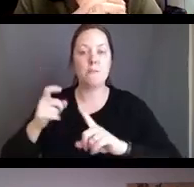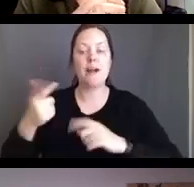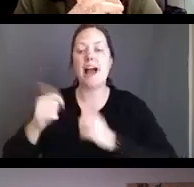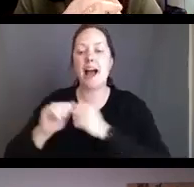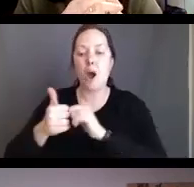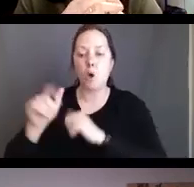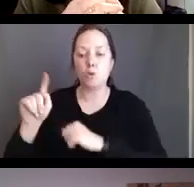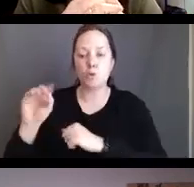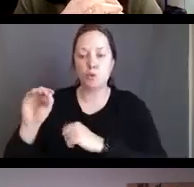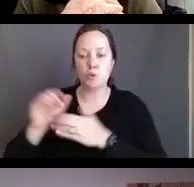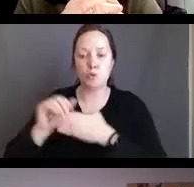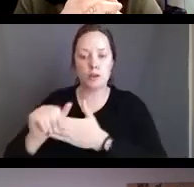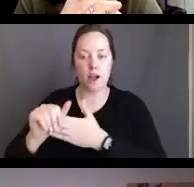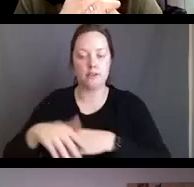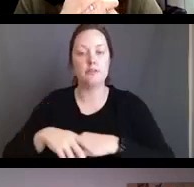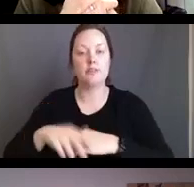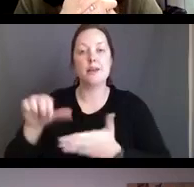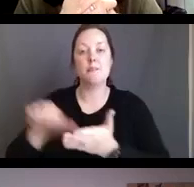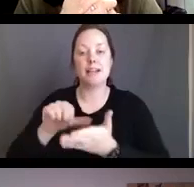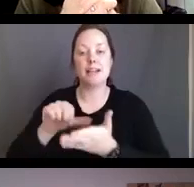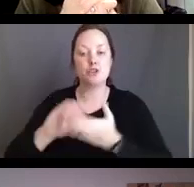Once you do that it pops directly onto your page.